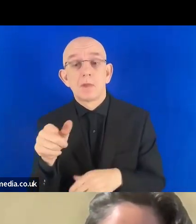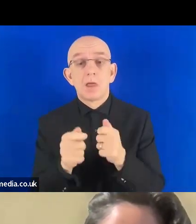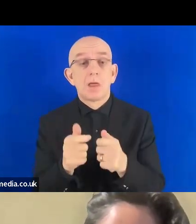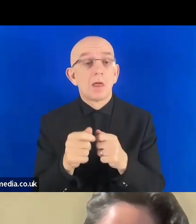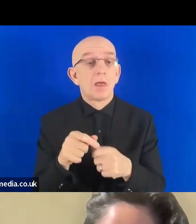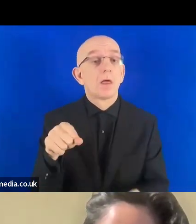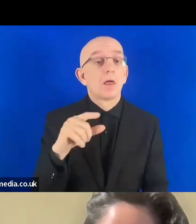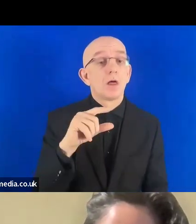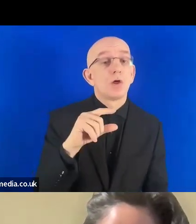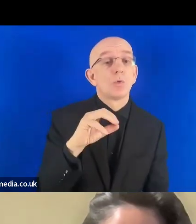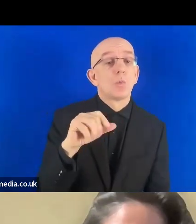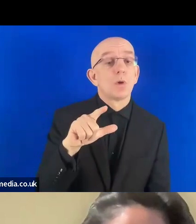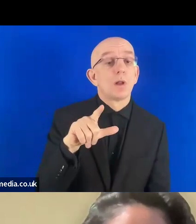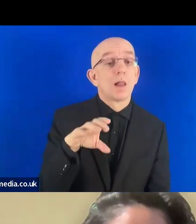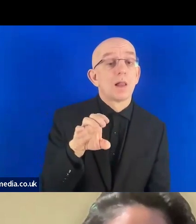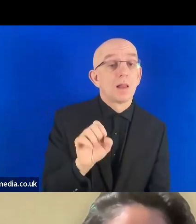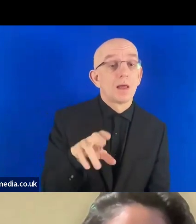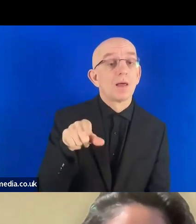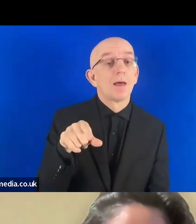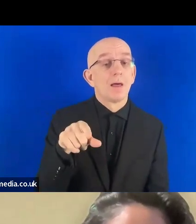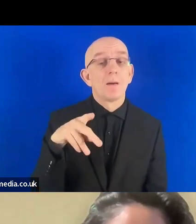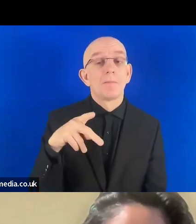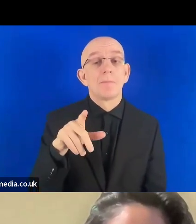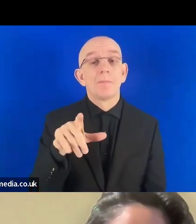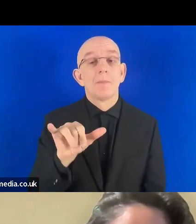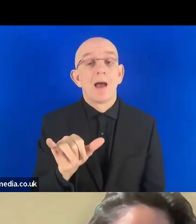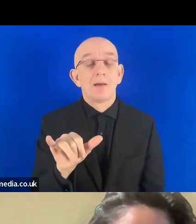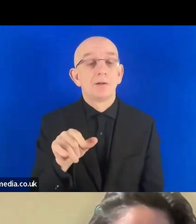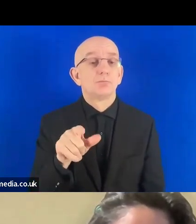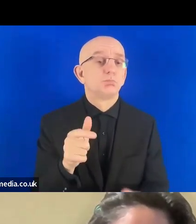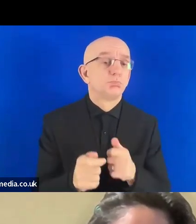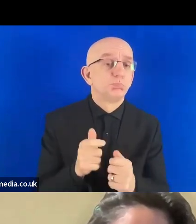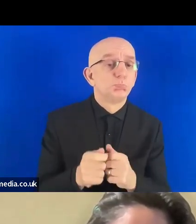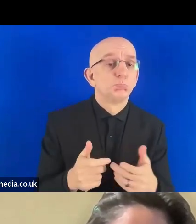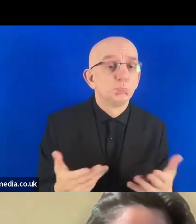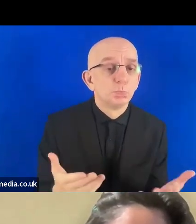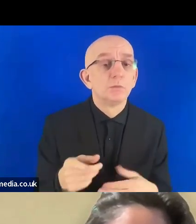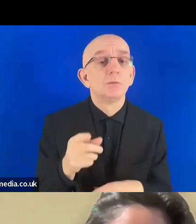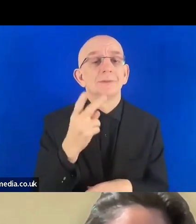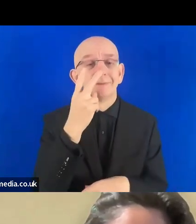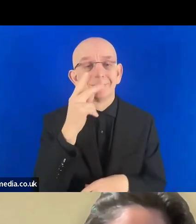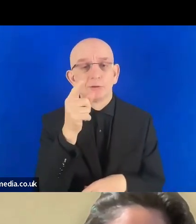Kind of because that is the, hosts, our event host up. So that is what you able to see.